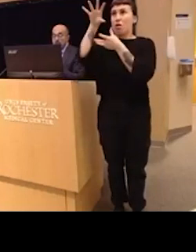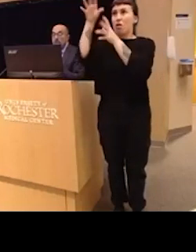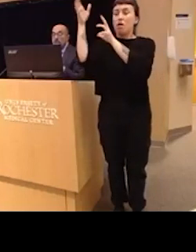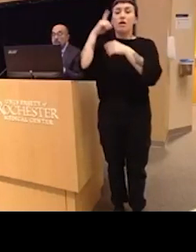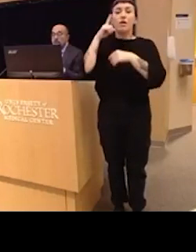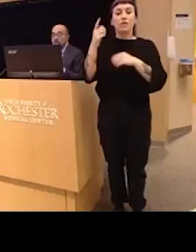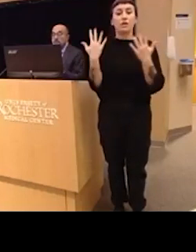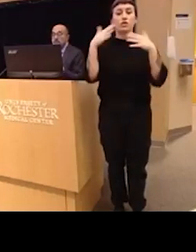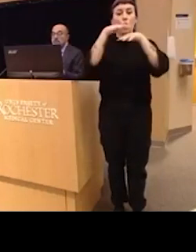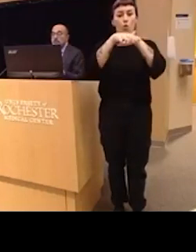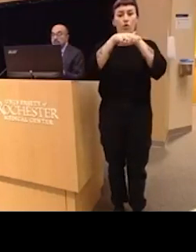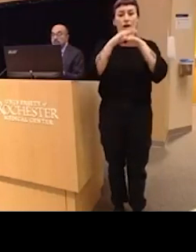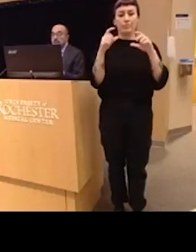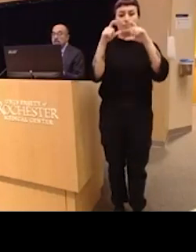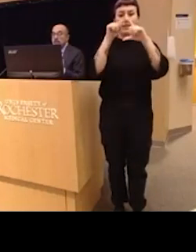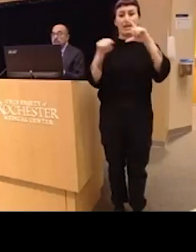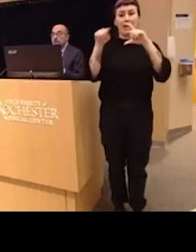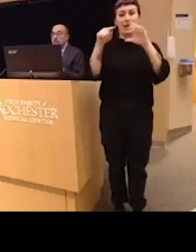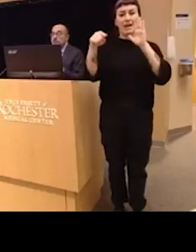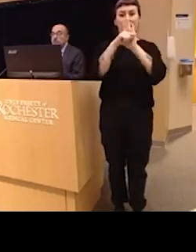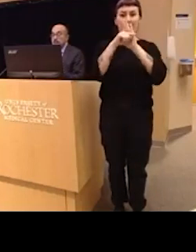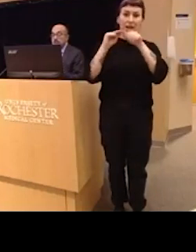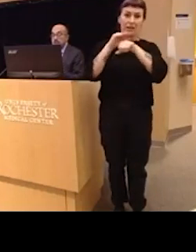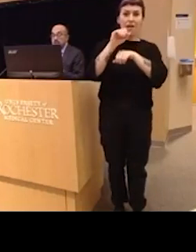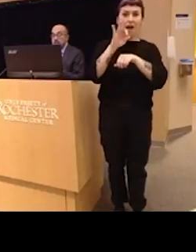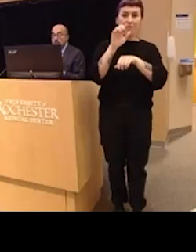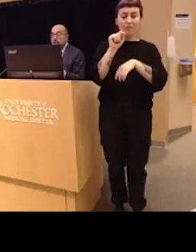can call negative affect this cluster of negative thoughts emotions and behaviors is actually much